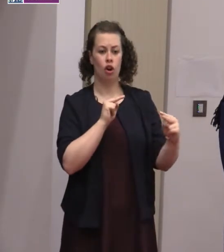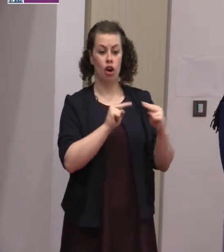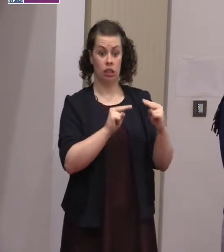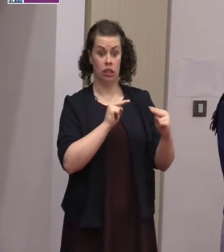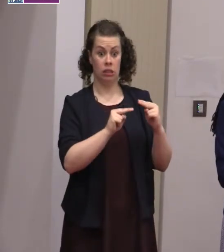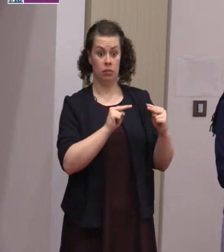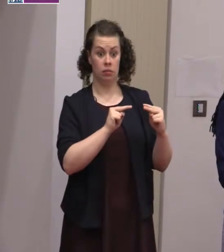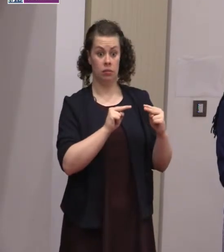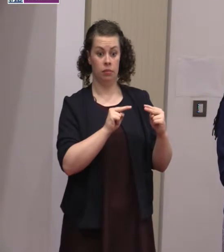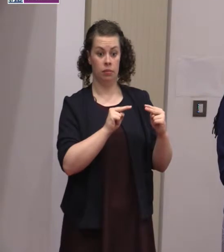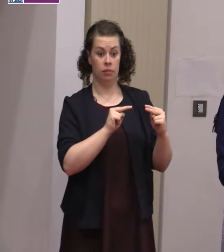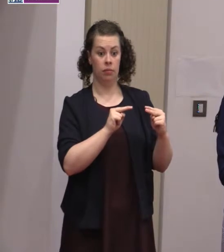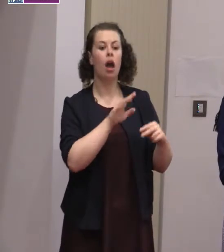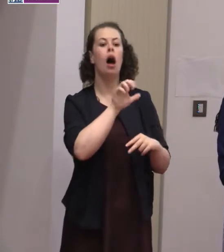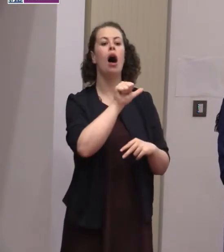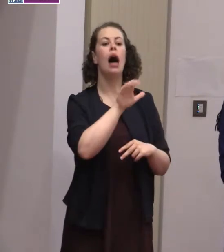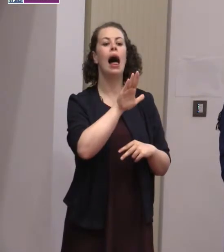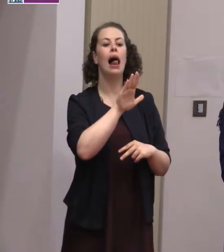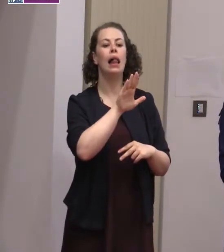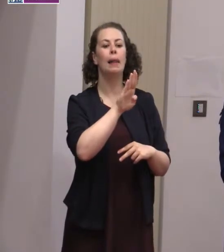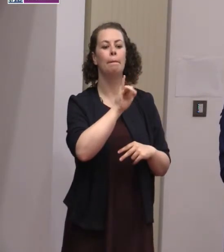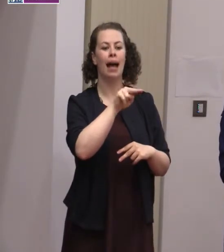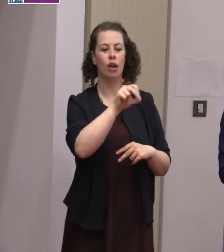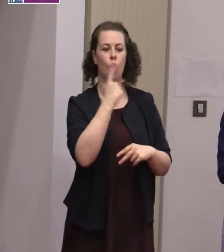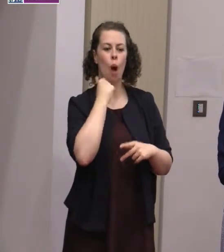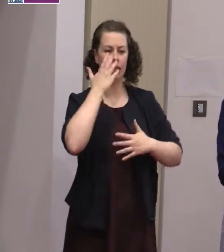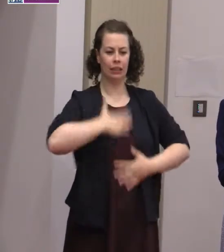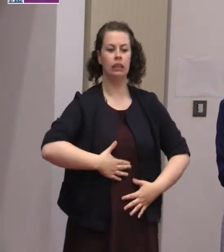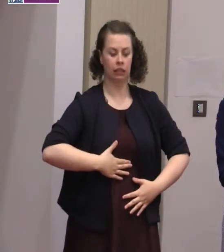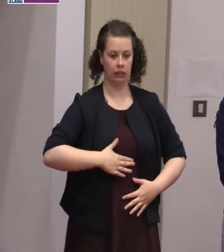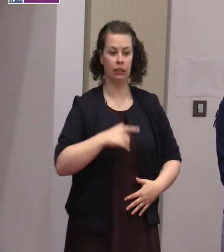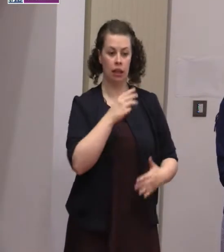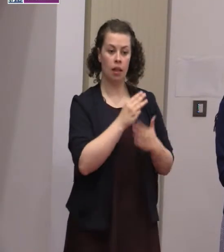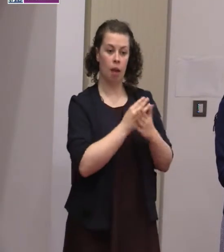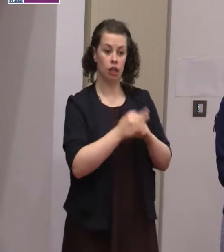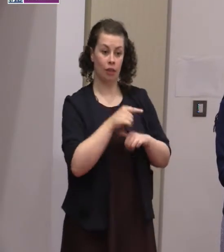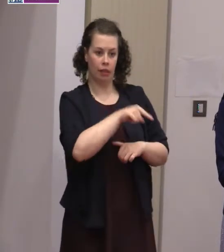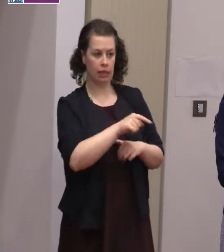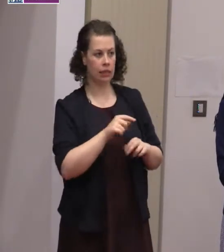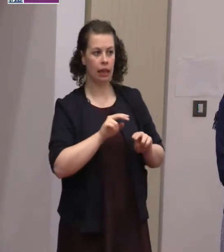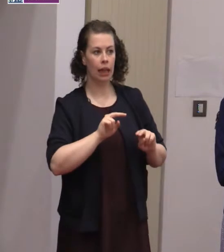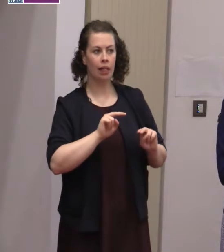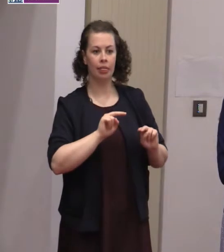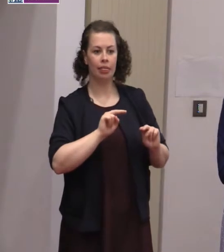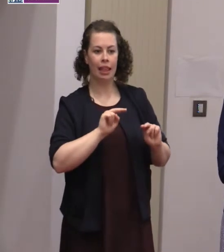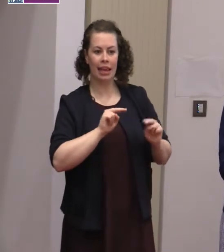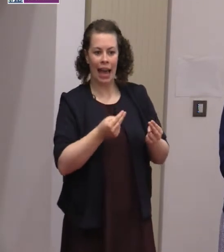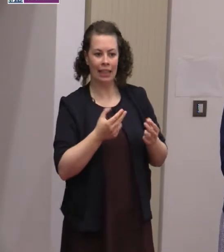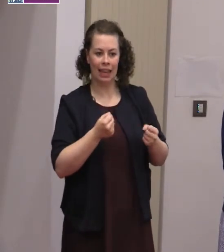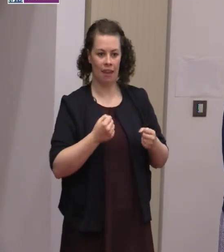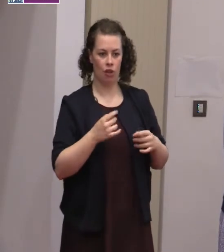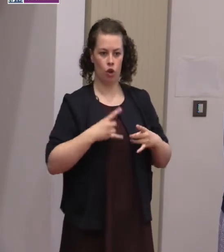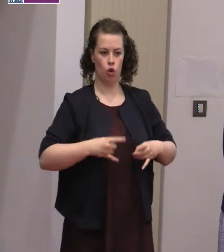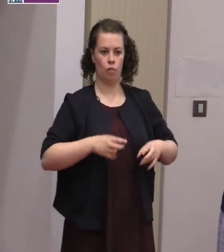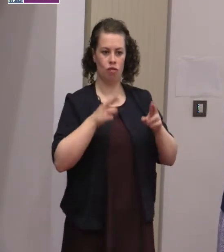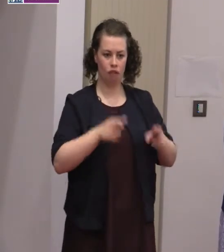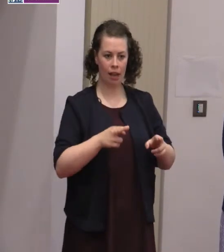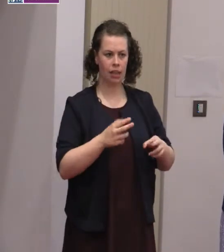I will read a bit from the reports of (unknown term), the expert paid a visit to Kenya last